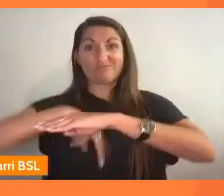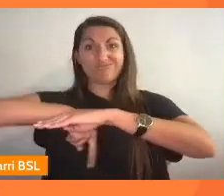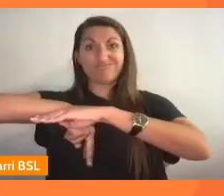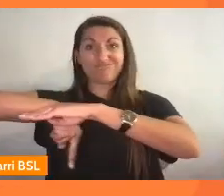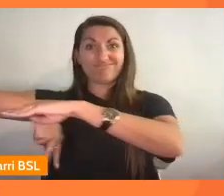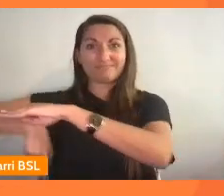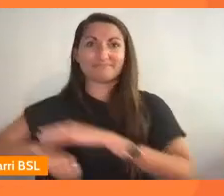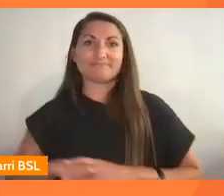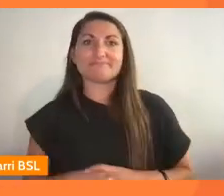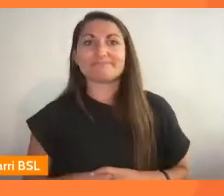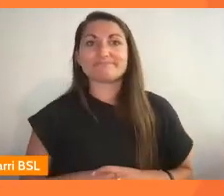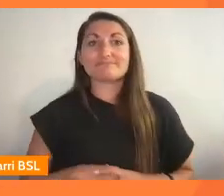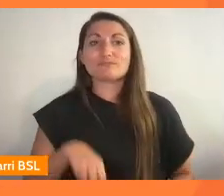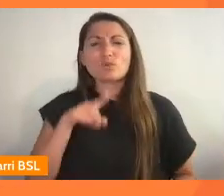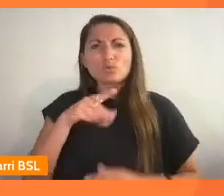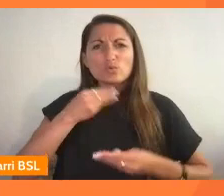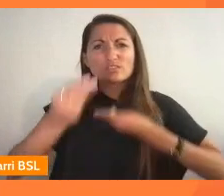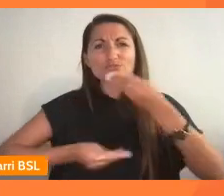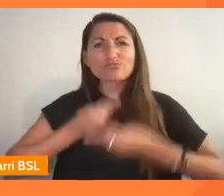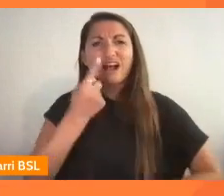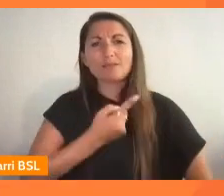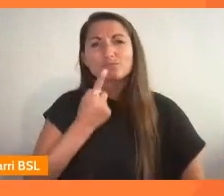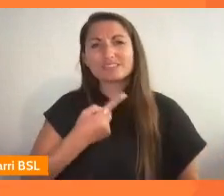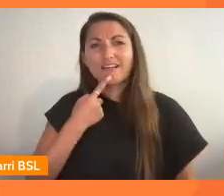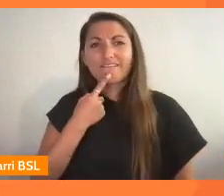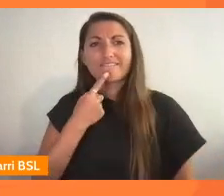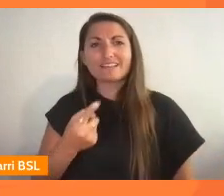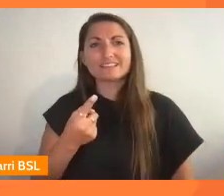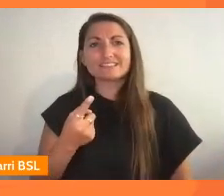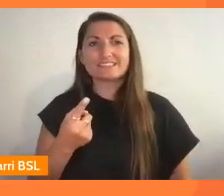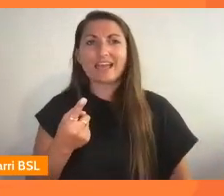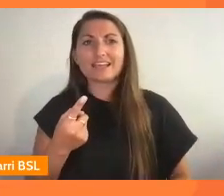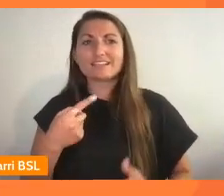You described yourself as someone running a micro studio.